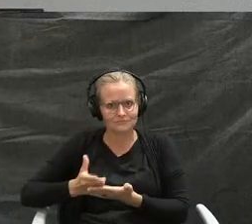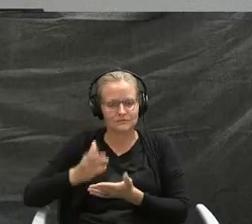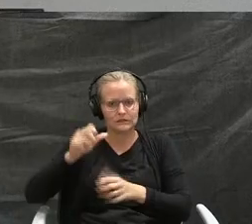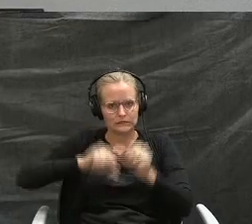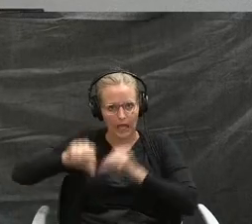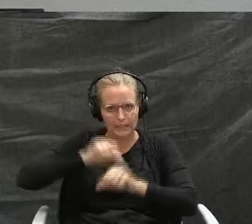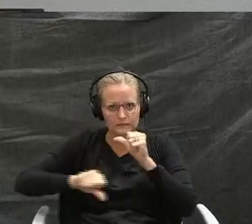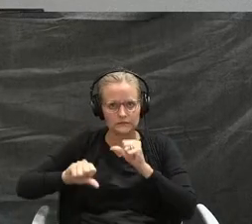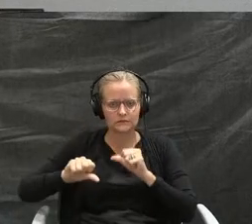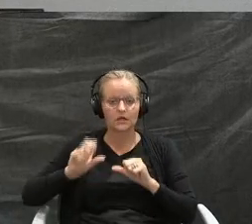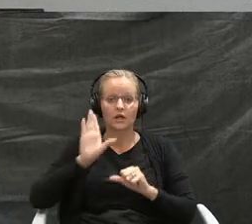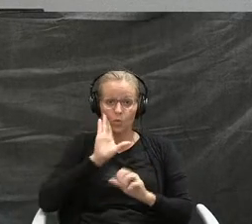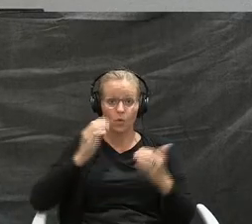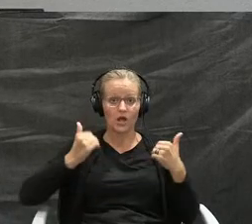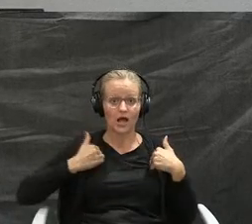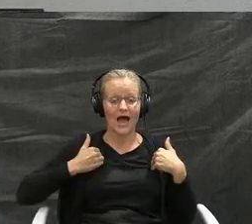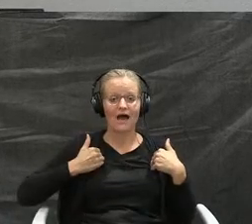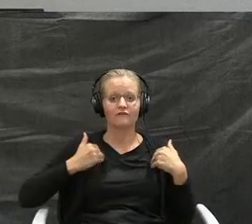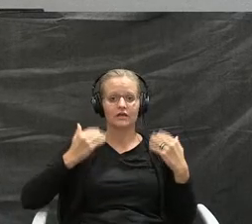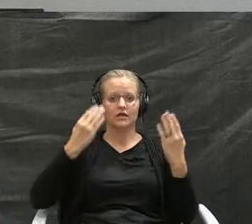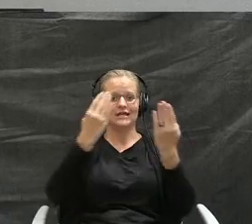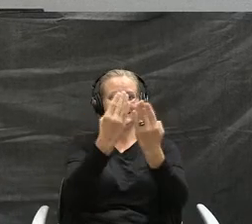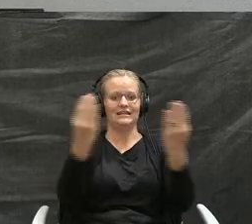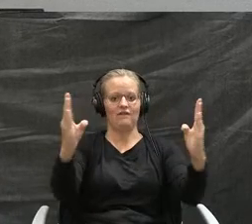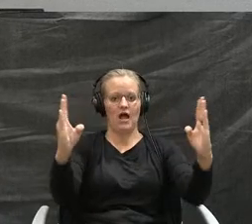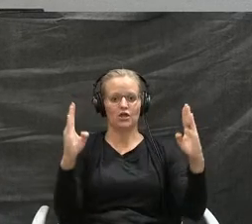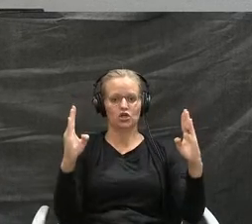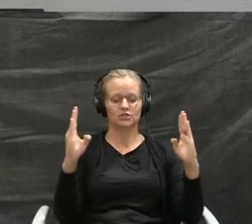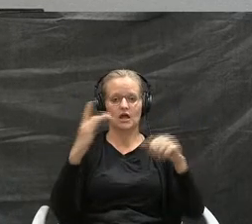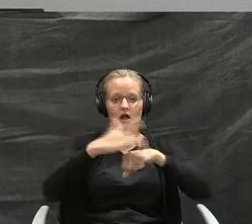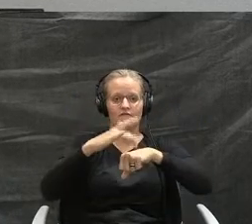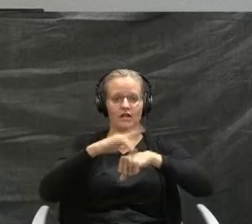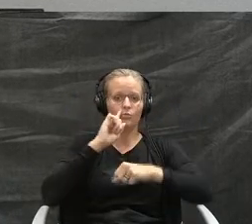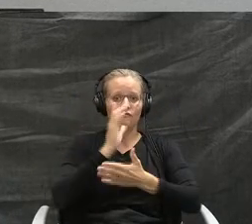our classrooms and will provide them in all the rooms that we